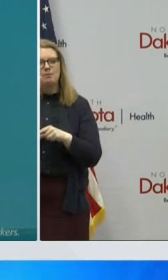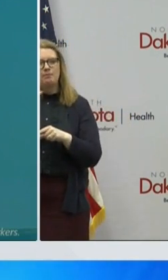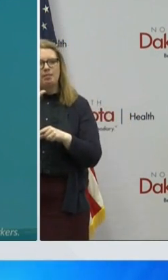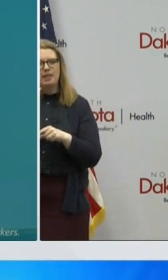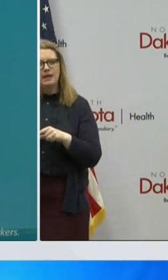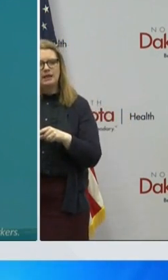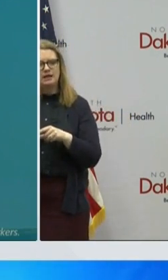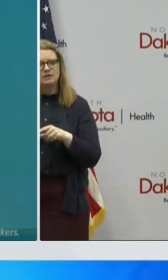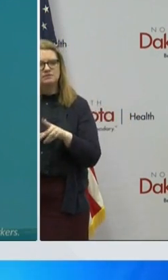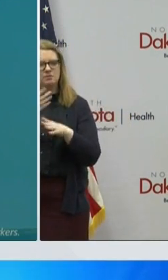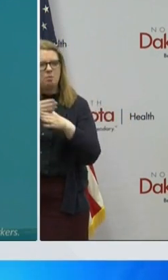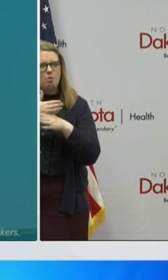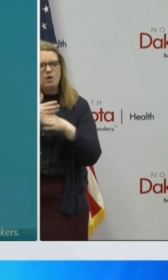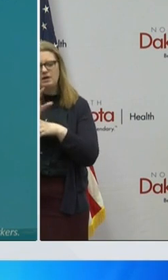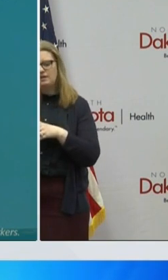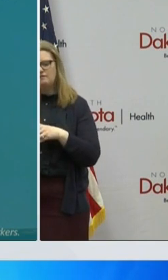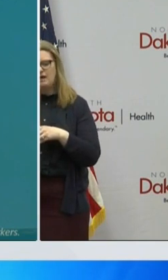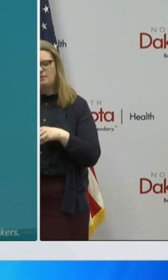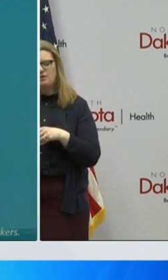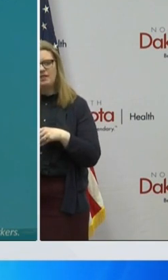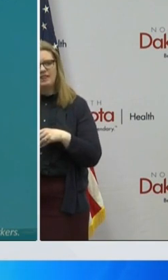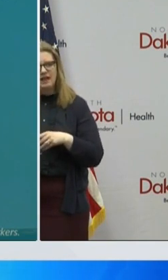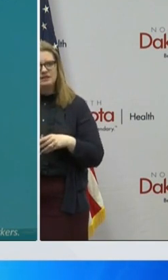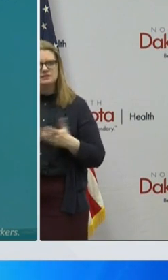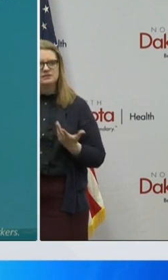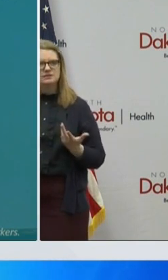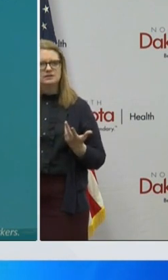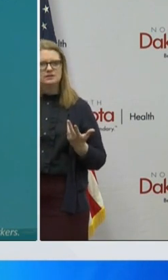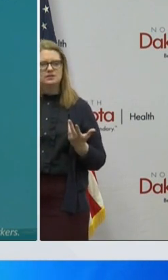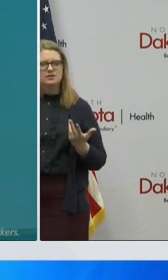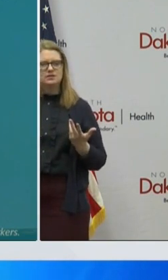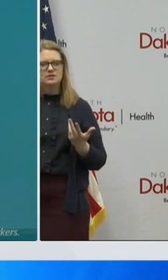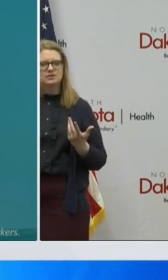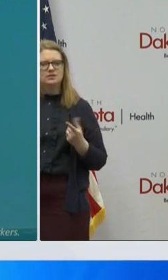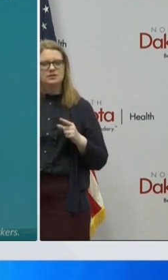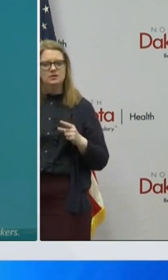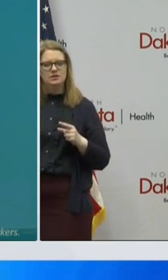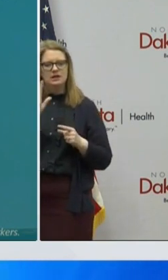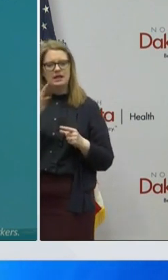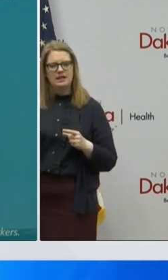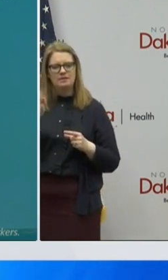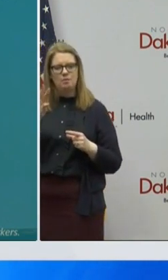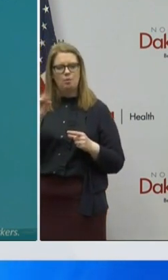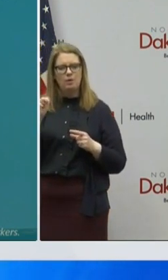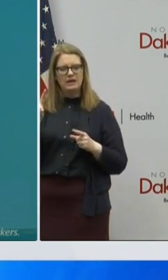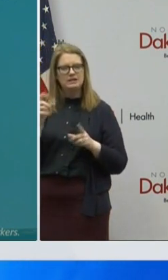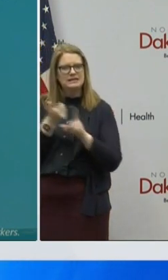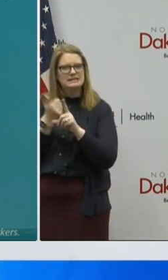THE LMM WIND POWER, THIS IS A LARGE SOPHISTICATED MANUFACTURING PLANT WHERE THEY